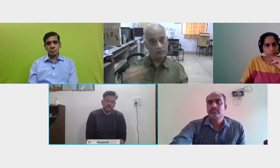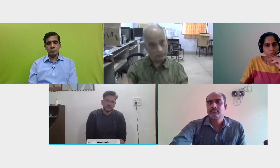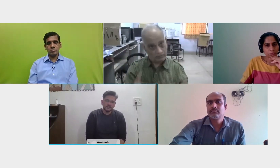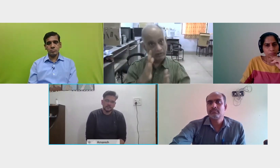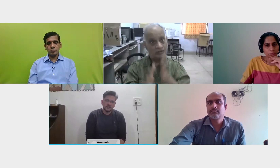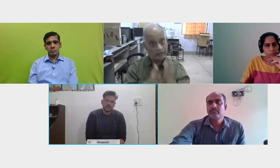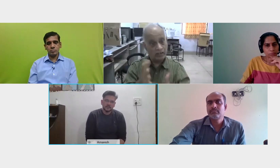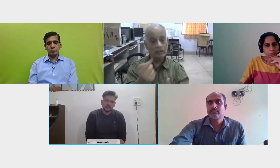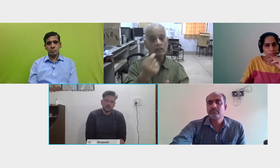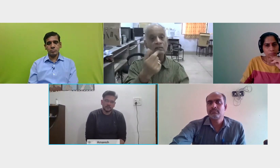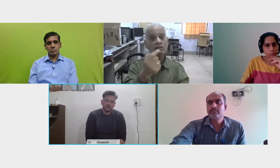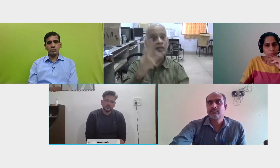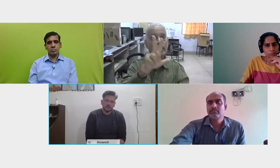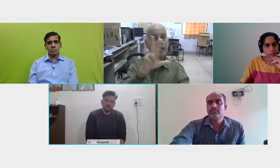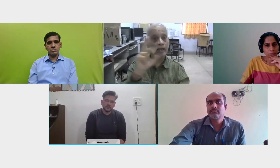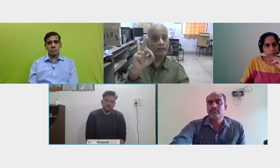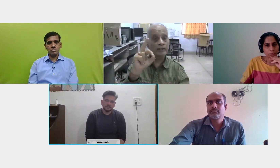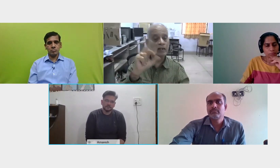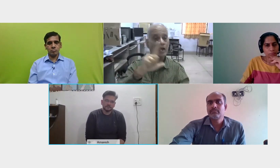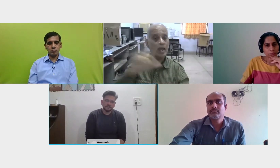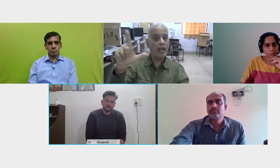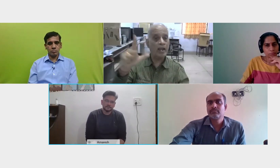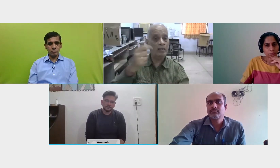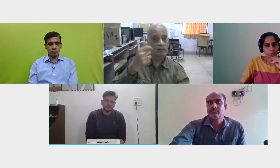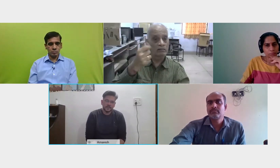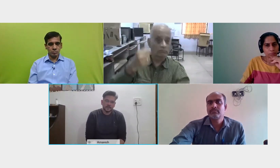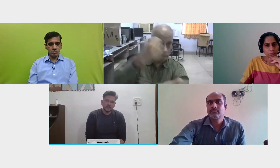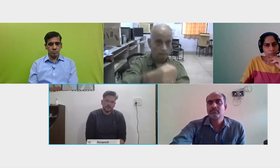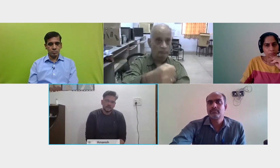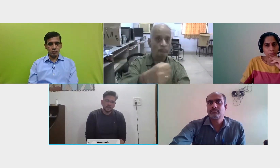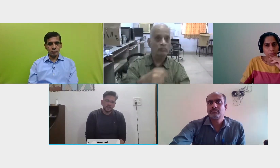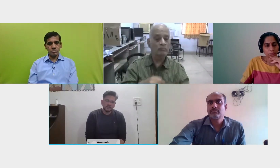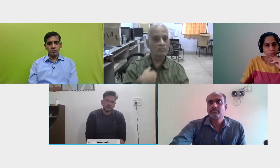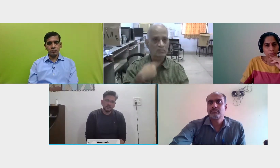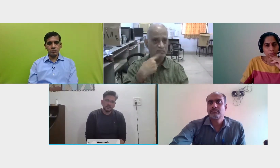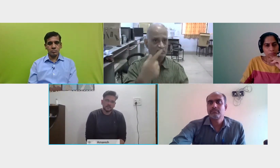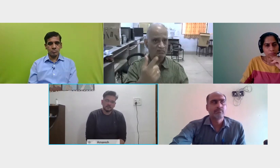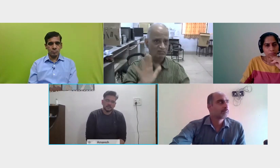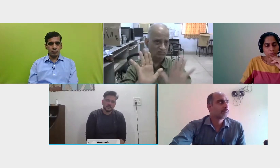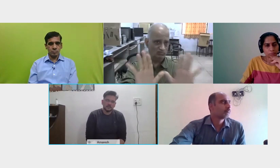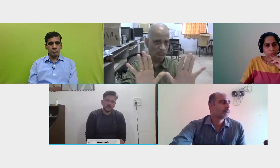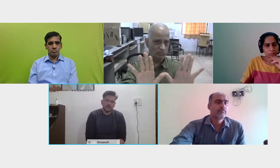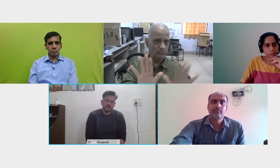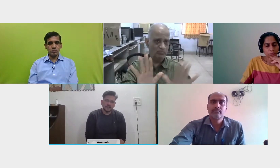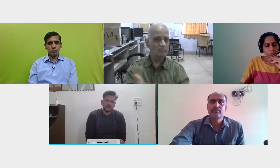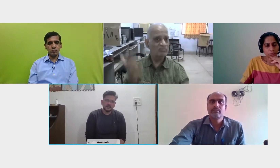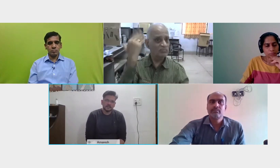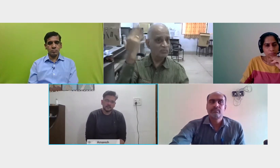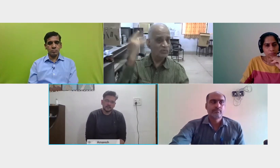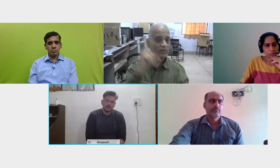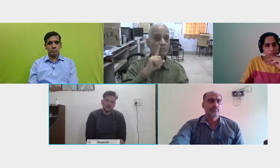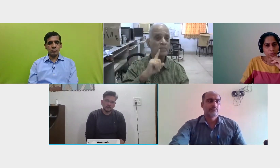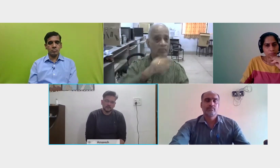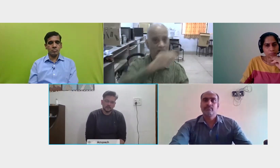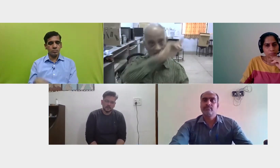people, new faces so I got introduced to all of them. And CBM handed out about 80 lakhs